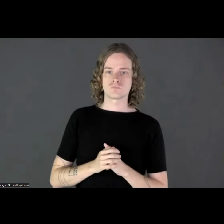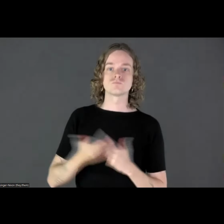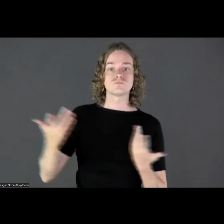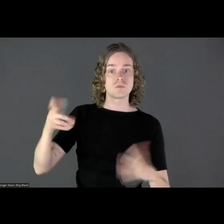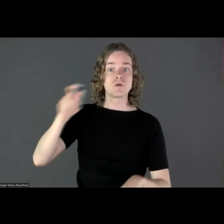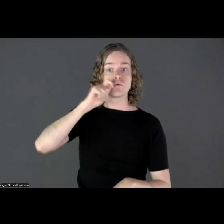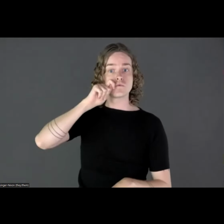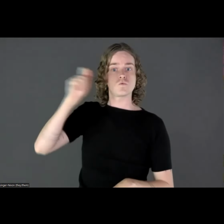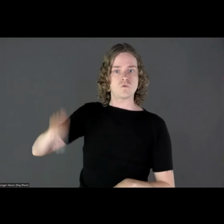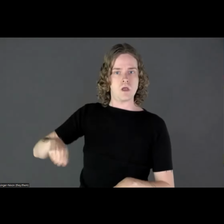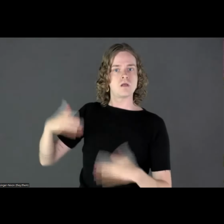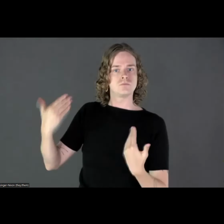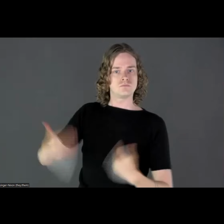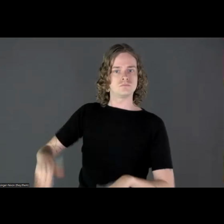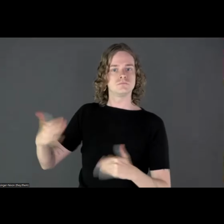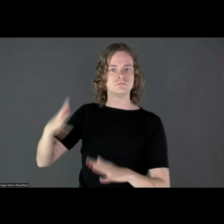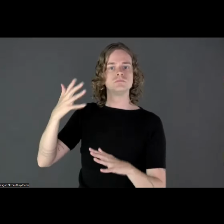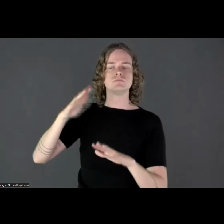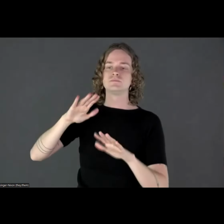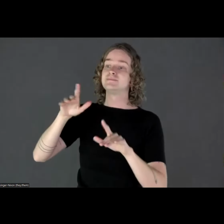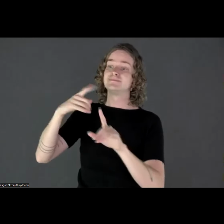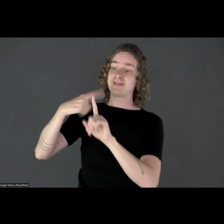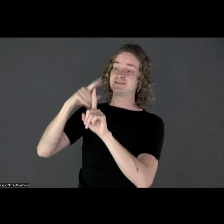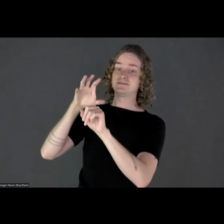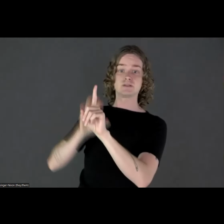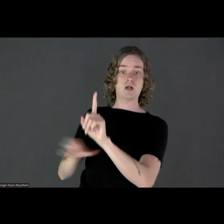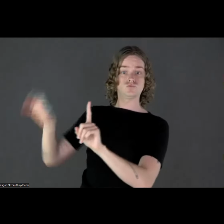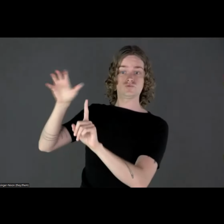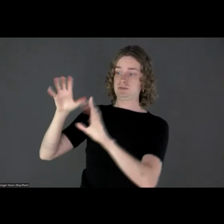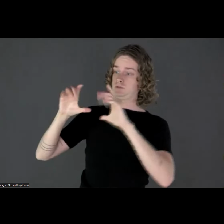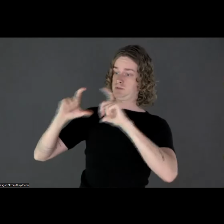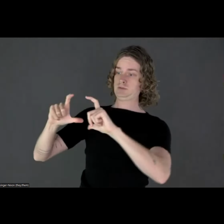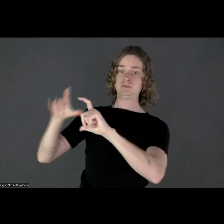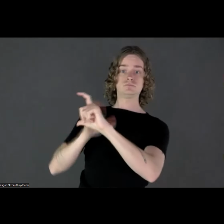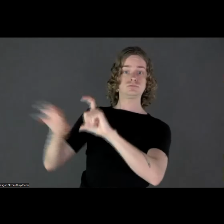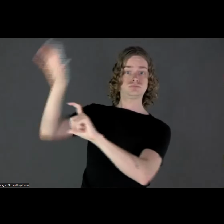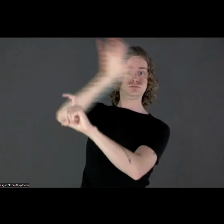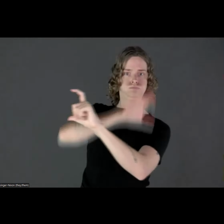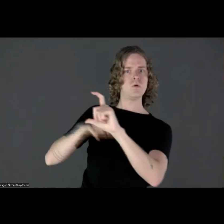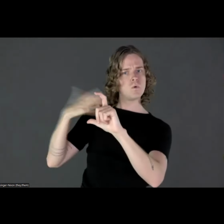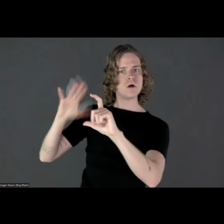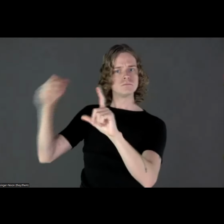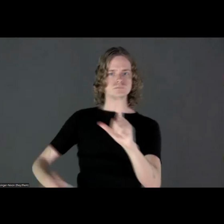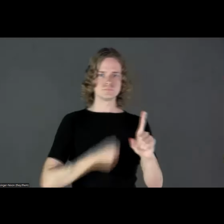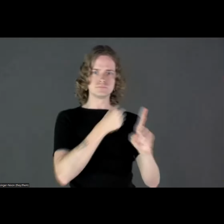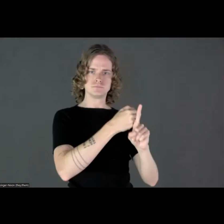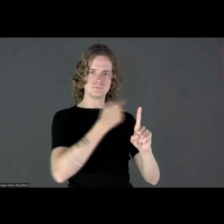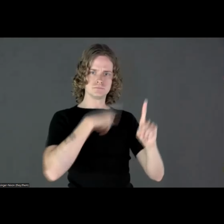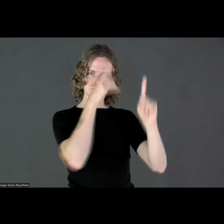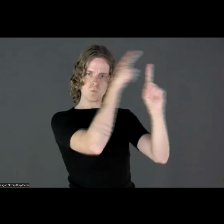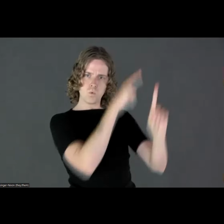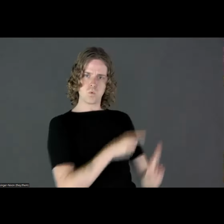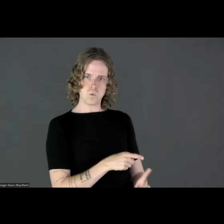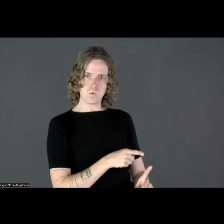of the project and clearly crystallized the needs for organizations of persons with disabilities to